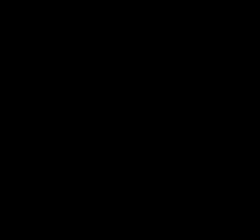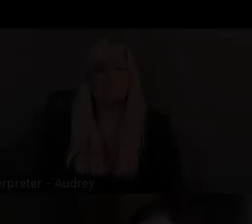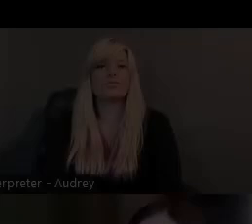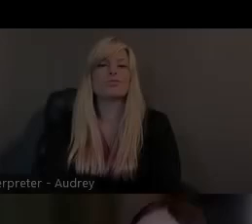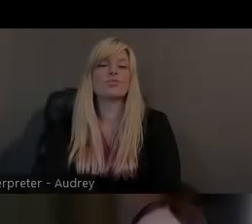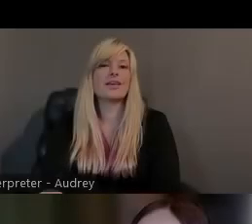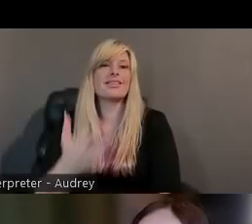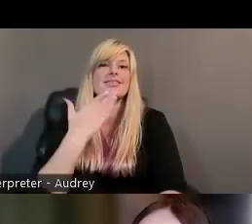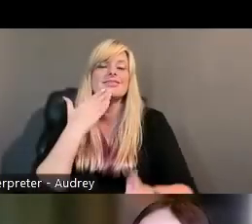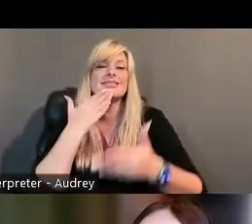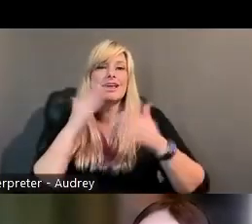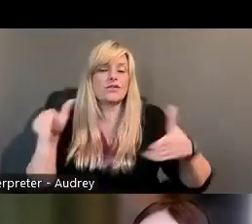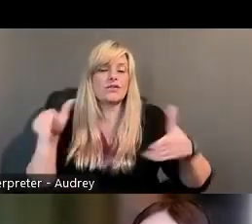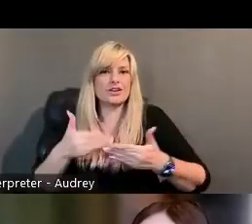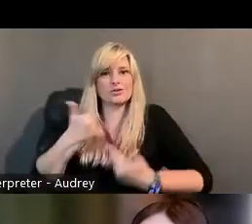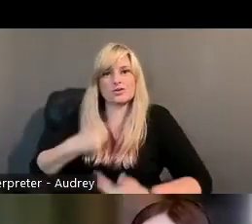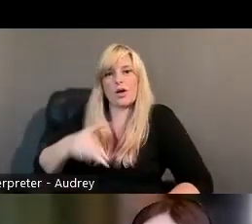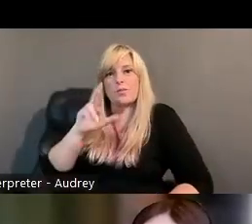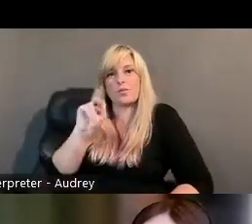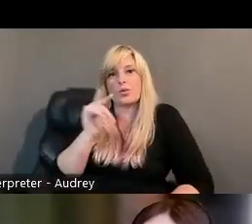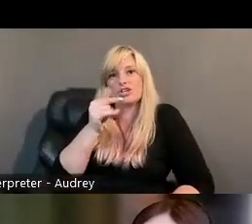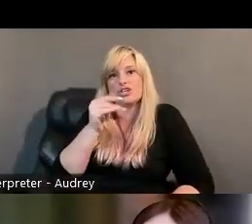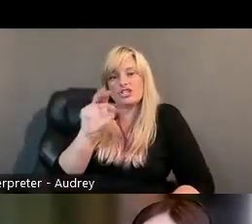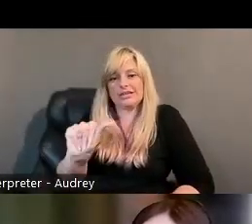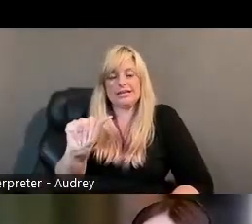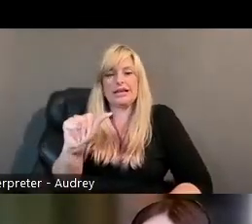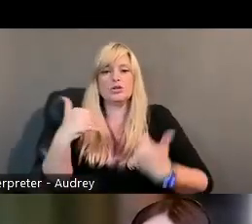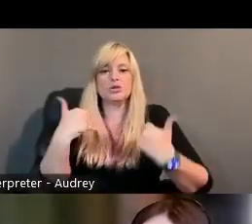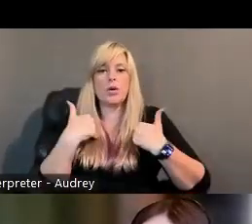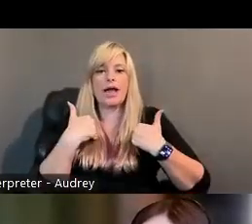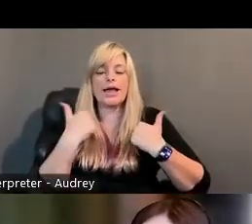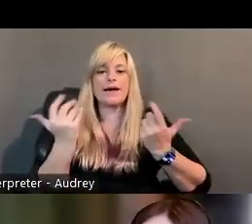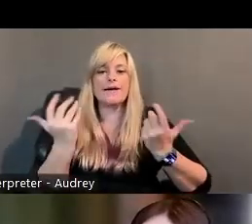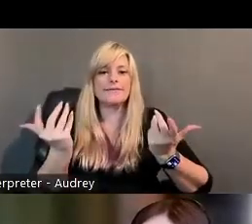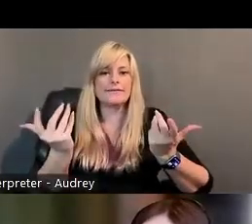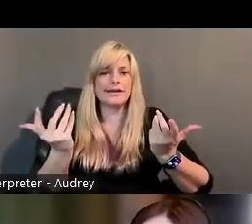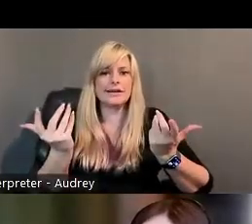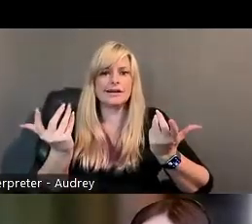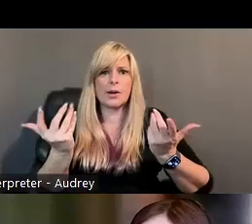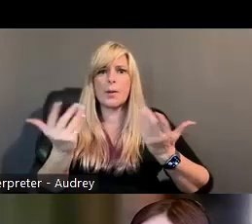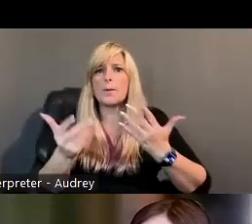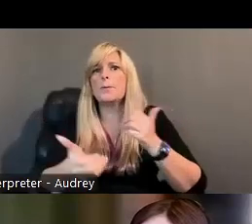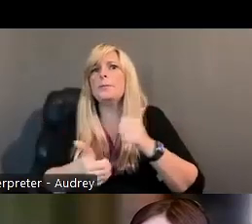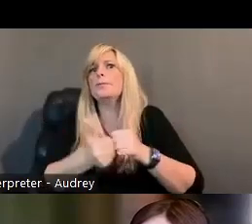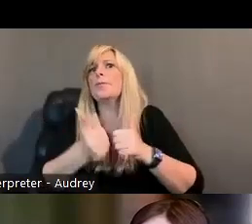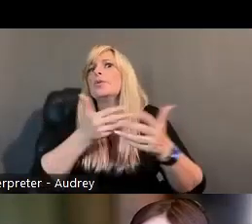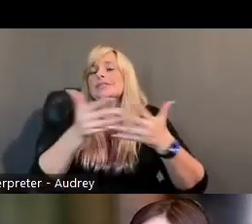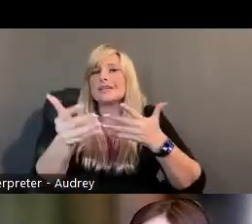Regina Firpo-Triplett: So I'm Regina, and I have mainly gray, but some brown and some pink in my